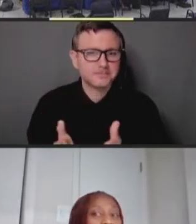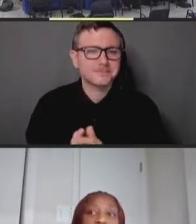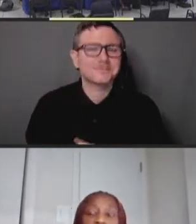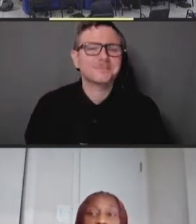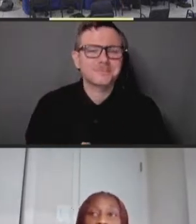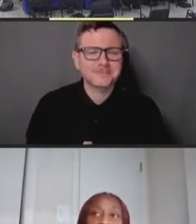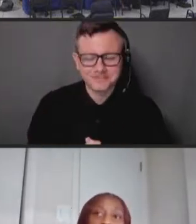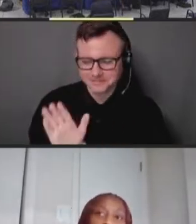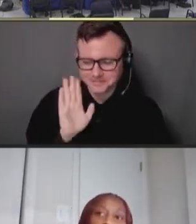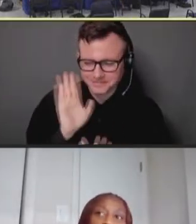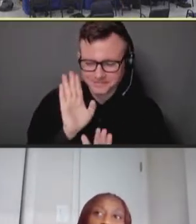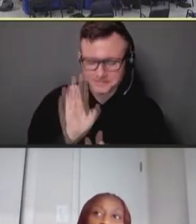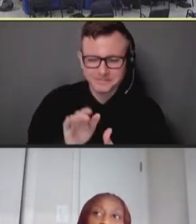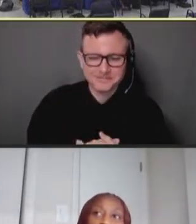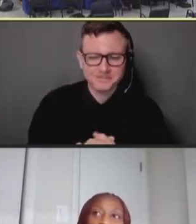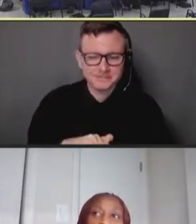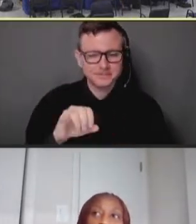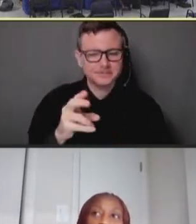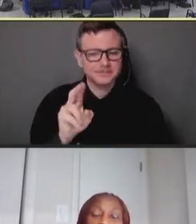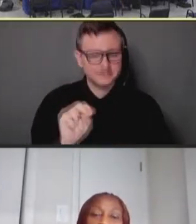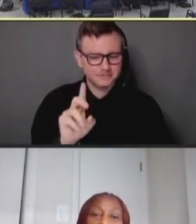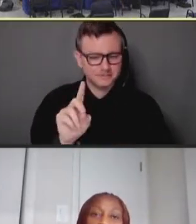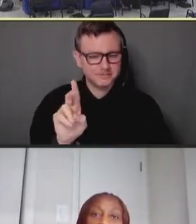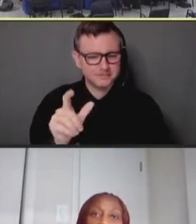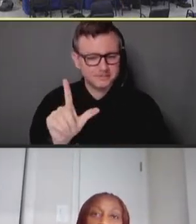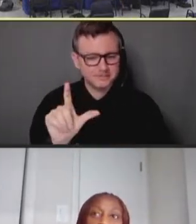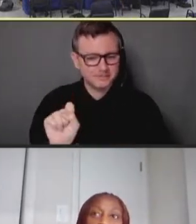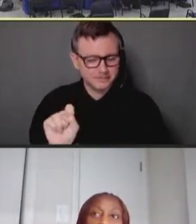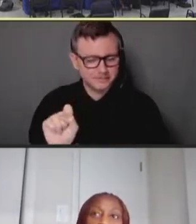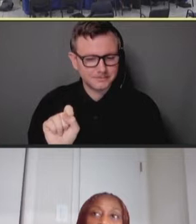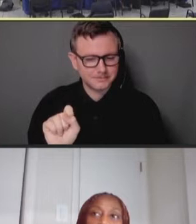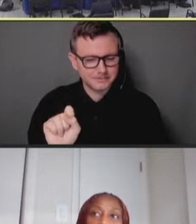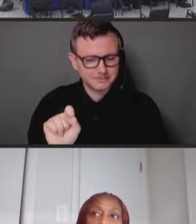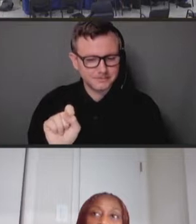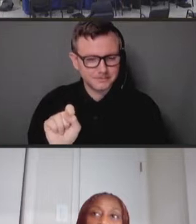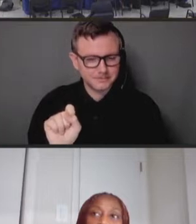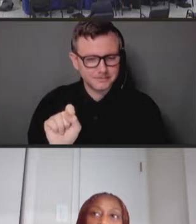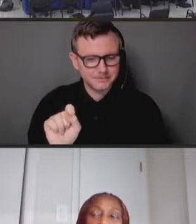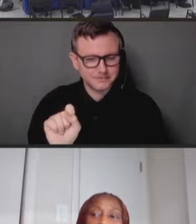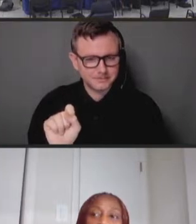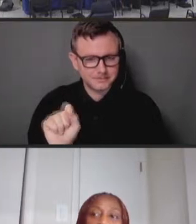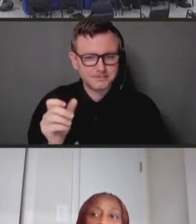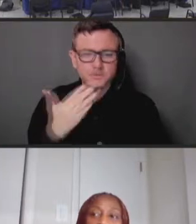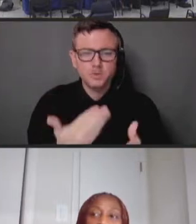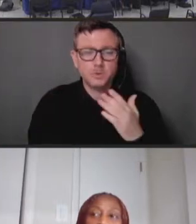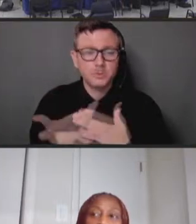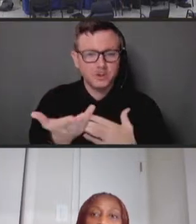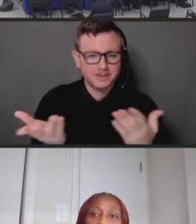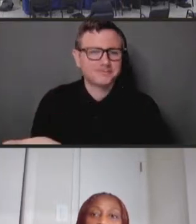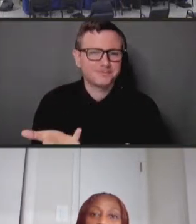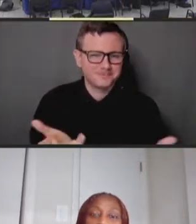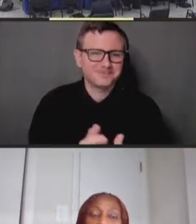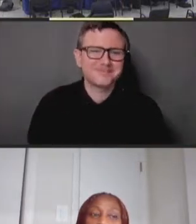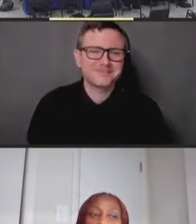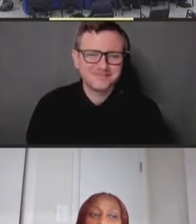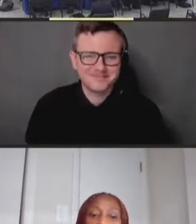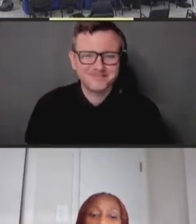Ann Aikin: Hello. John Douglas. John Douglas: Good morning, I'm present. Ann Aikin: Good morning.